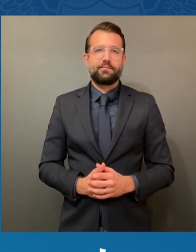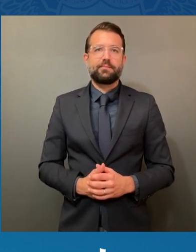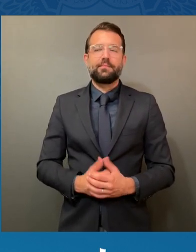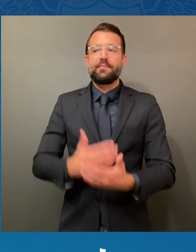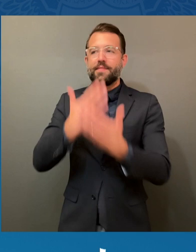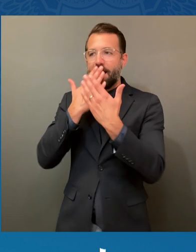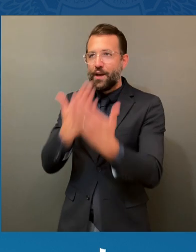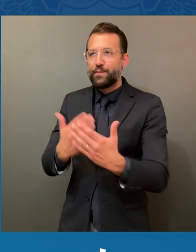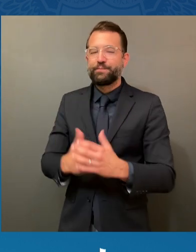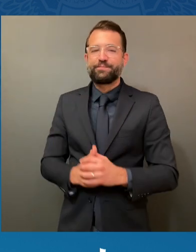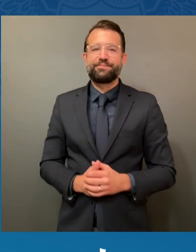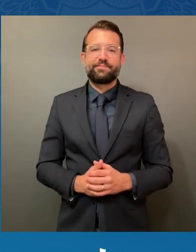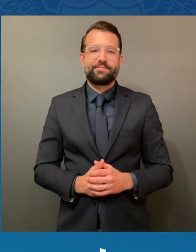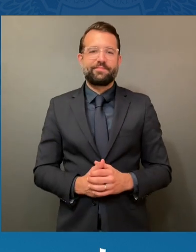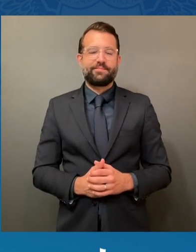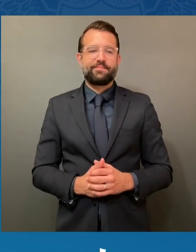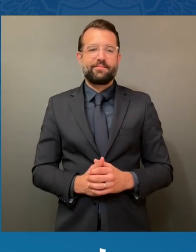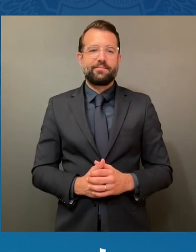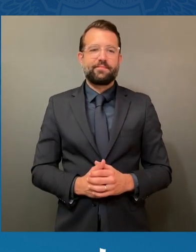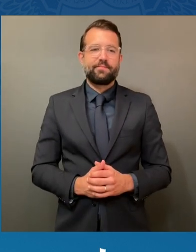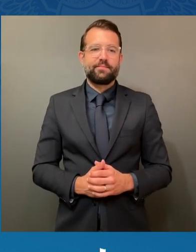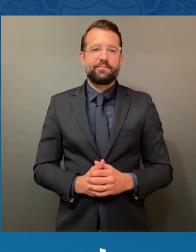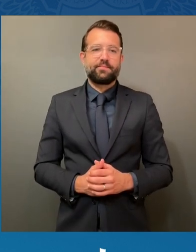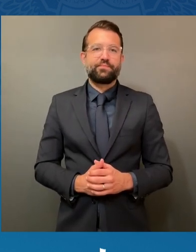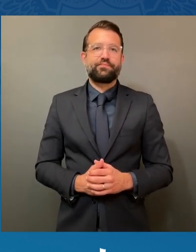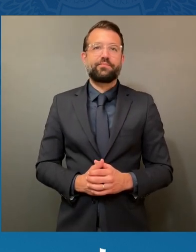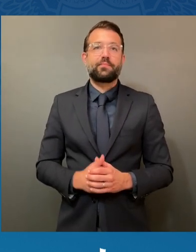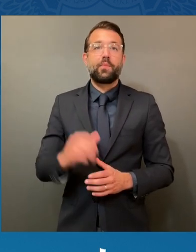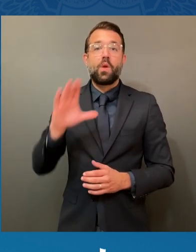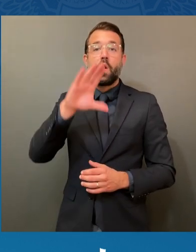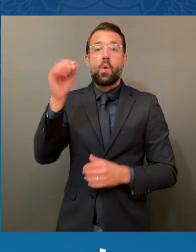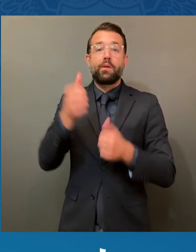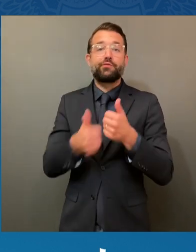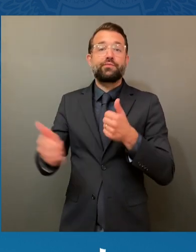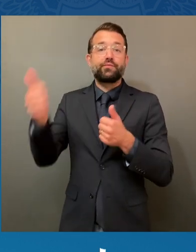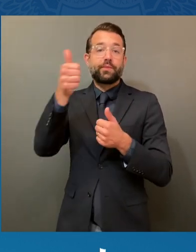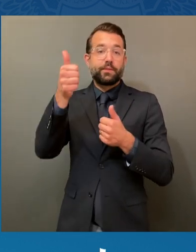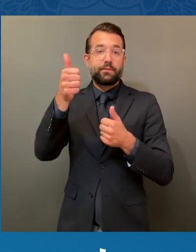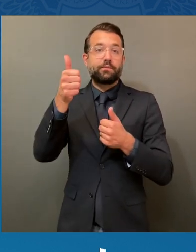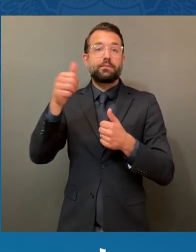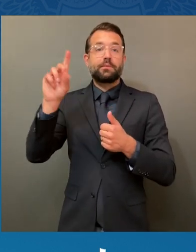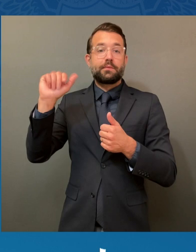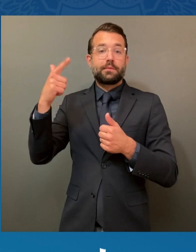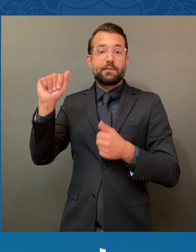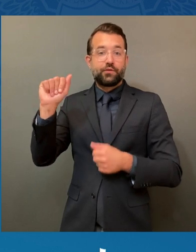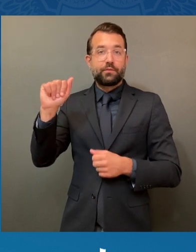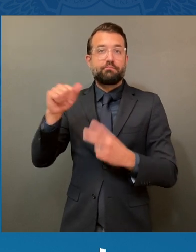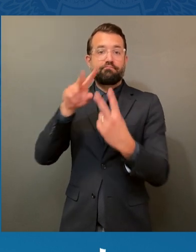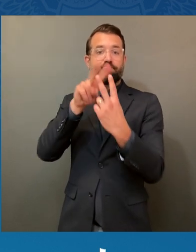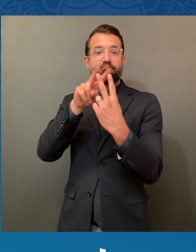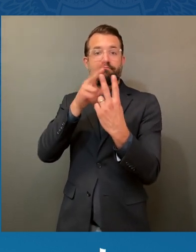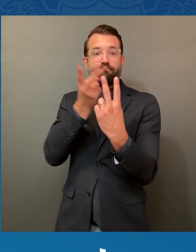And so, the co-chairs of DAGA this year are, of course, General Ford and General Jennings.